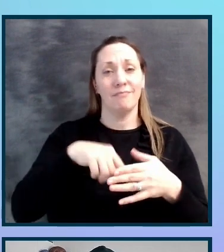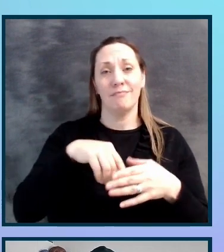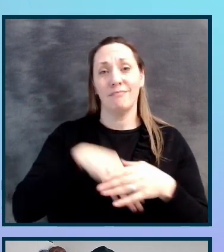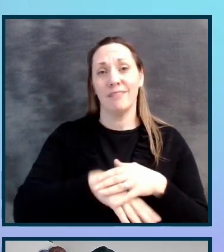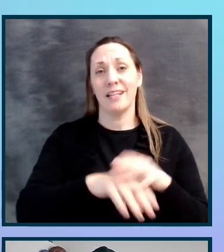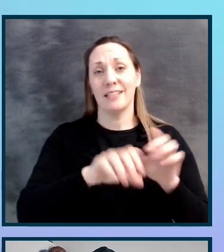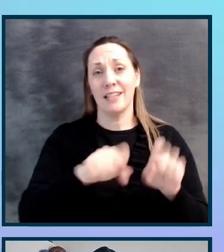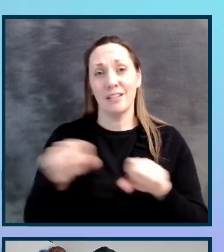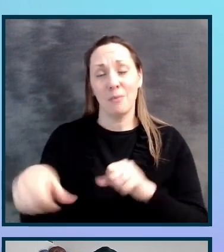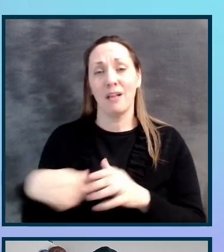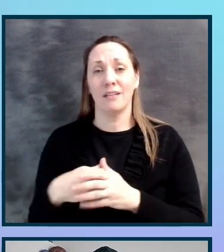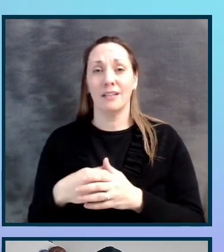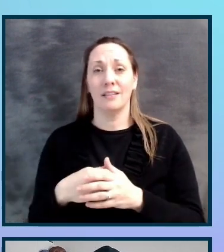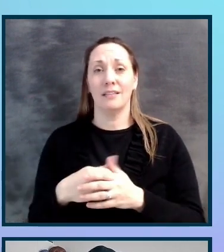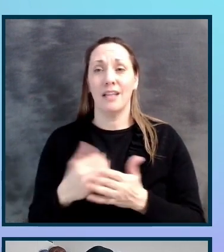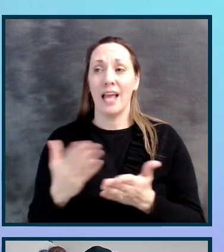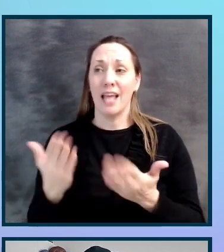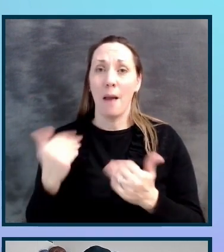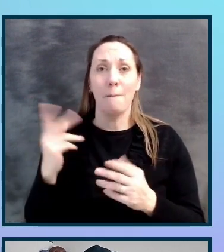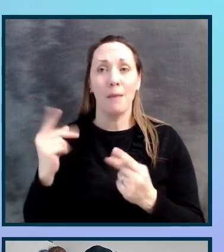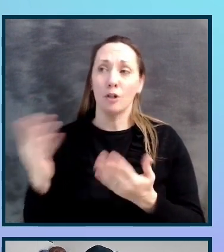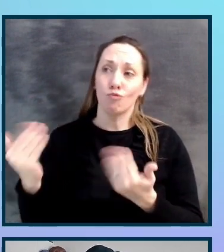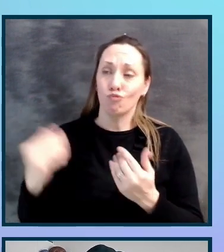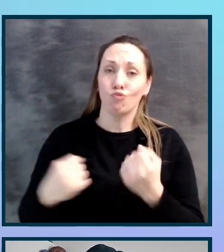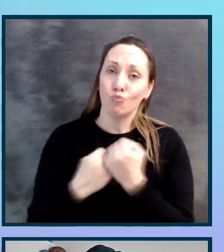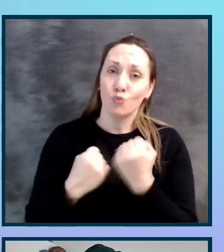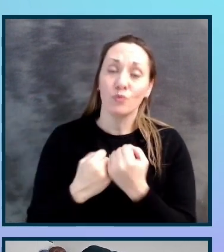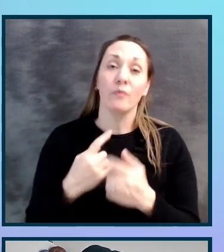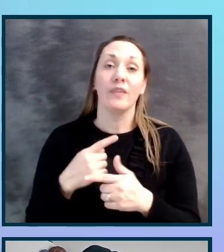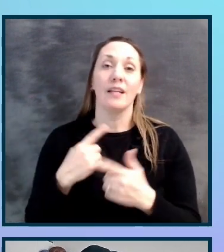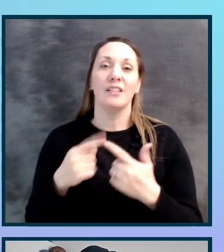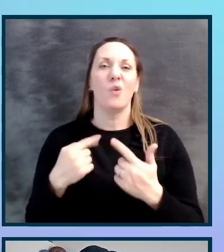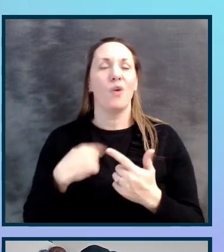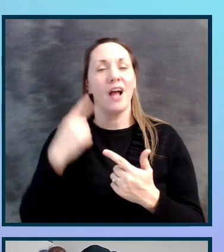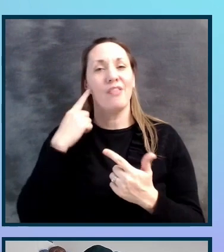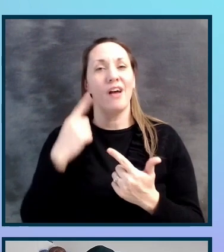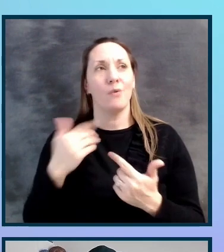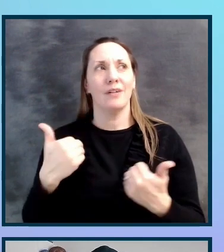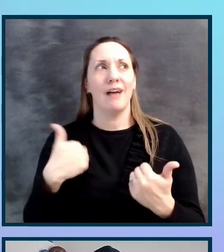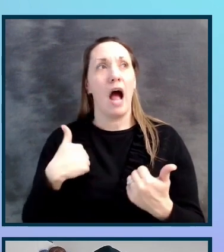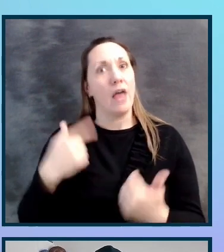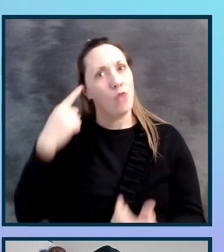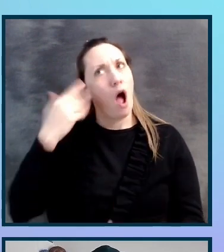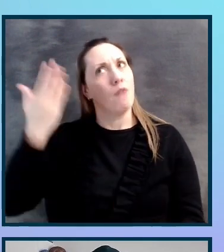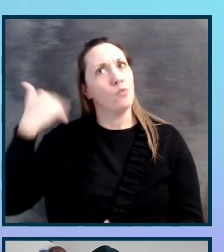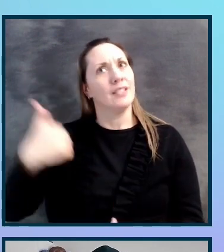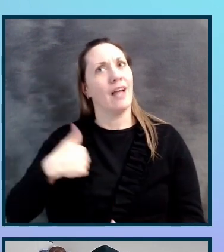And my experience of what I thought was an accessible experience and then having that eyeopening moment